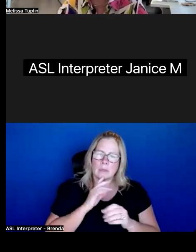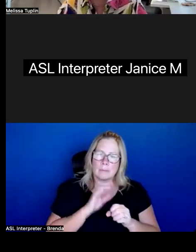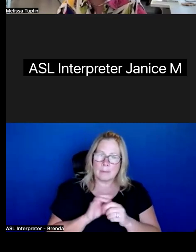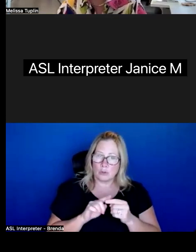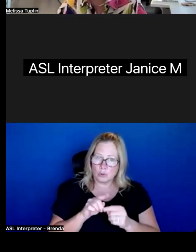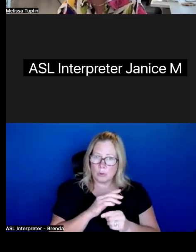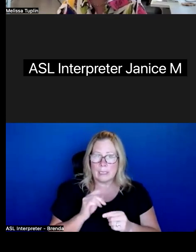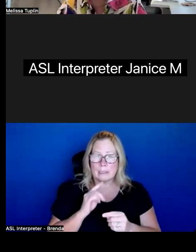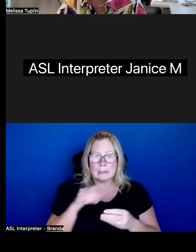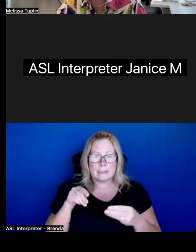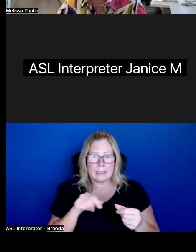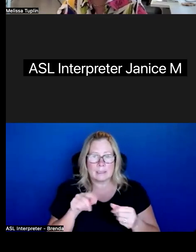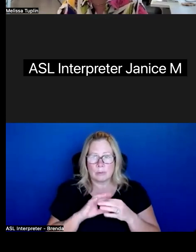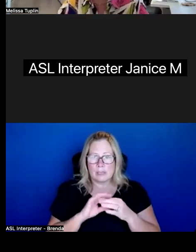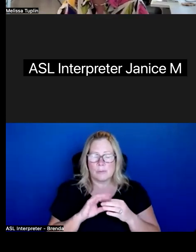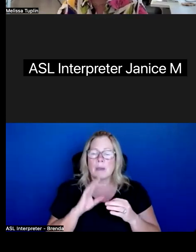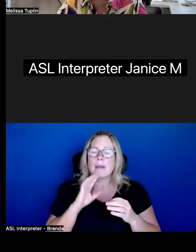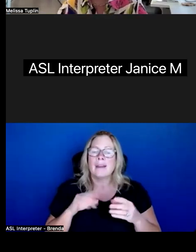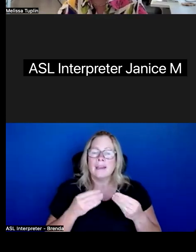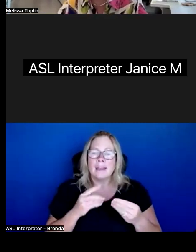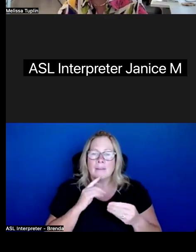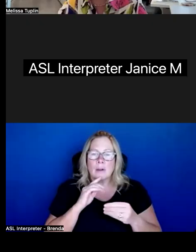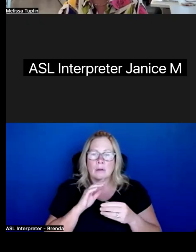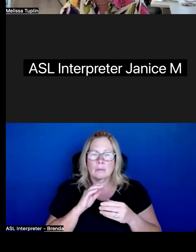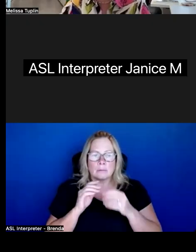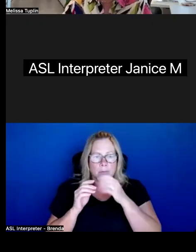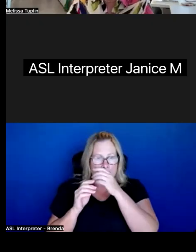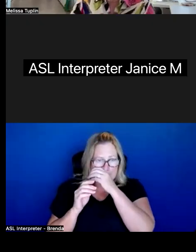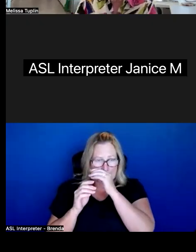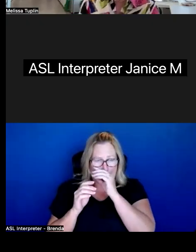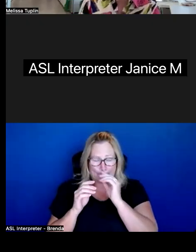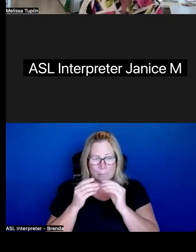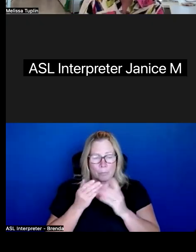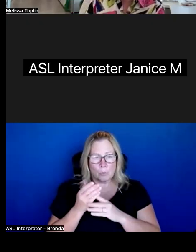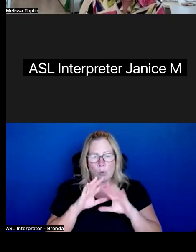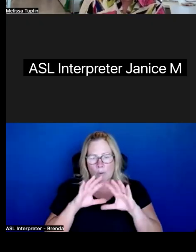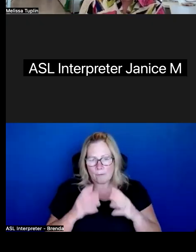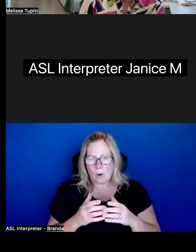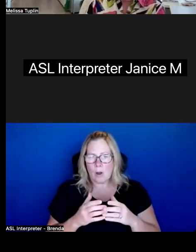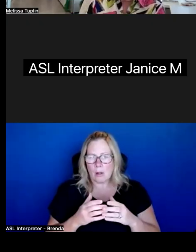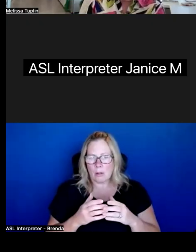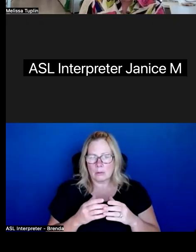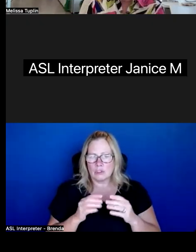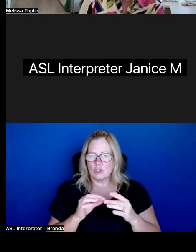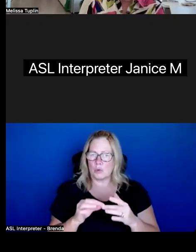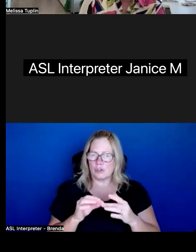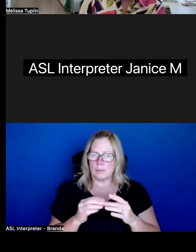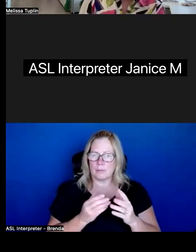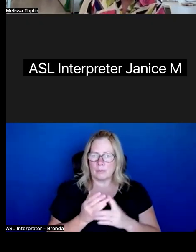and it provides some context to our overall stewardship through our grant programs.